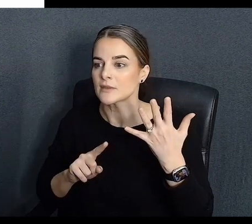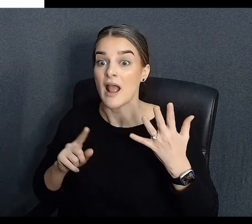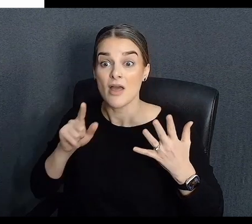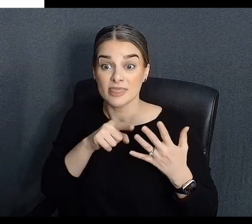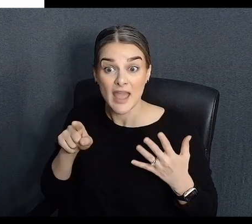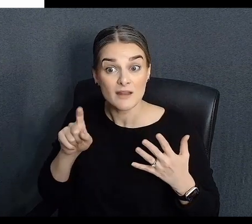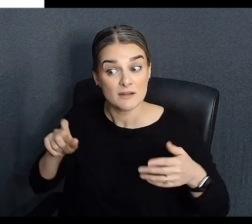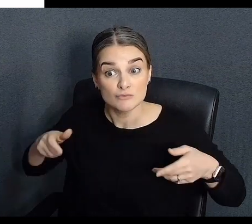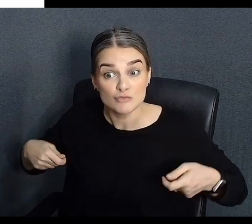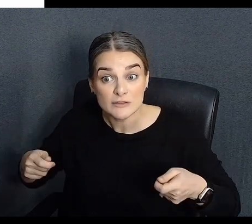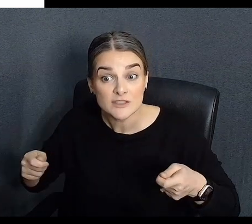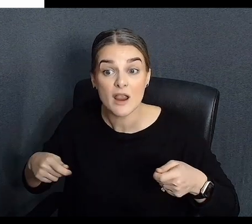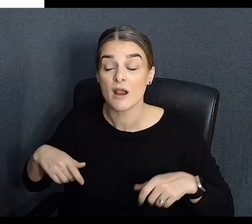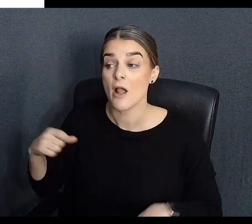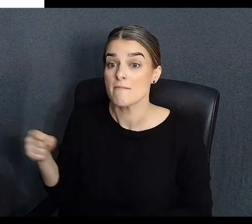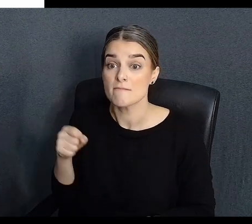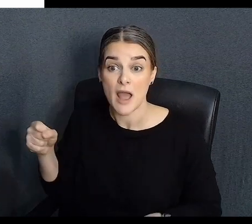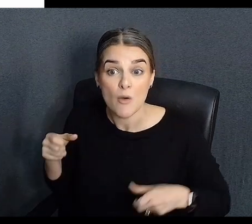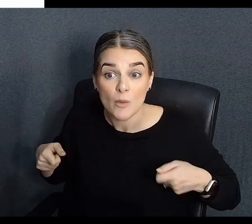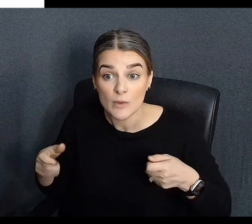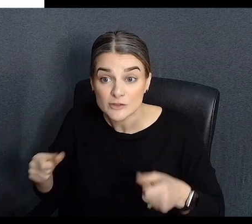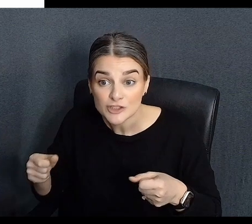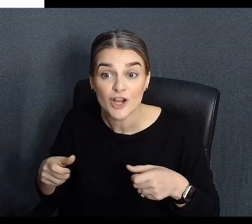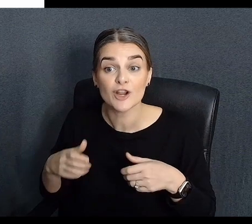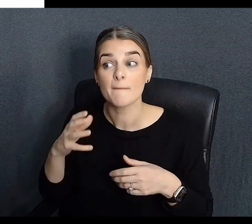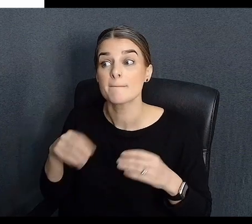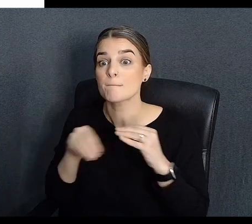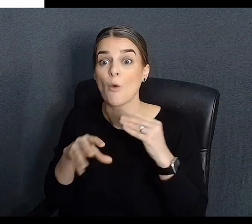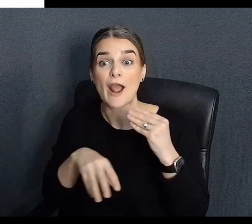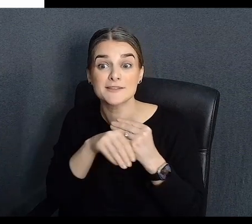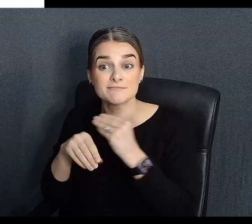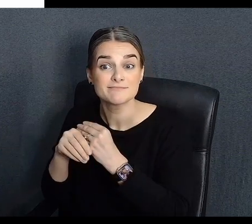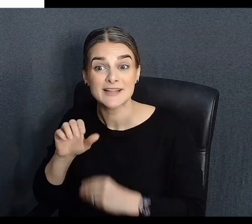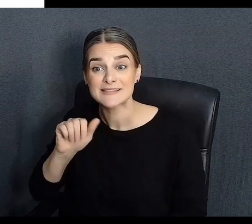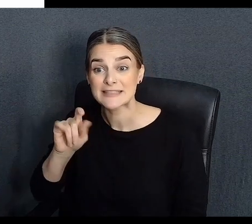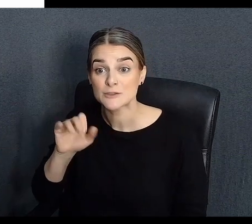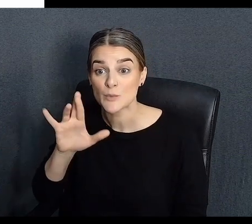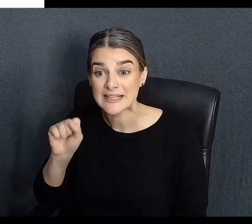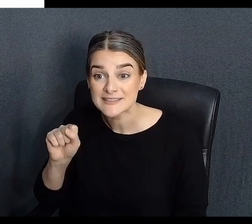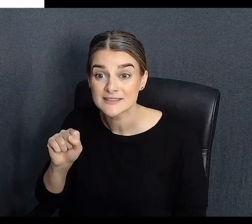need some additional accessories, whether they're going to be able to use their finger to interact